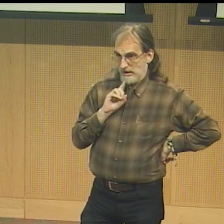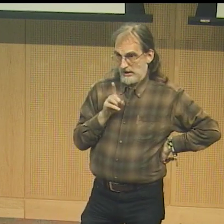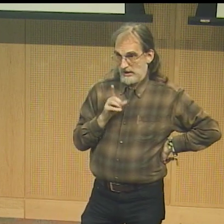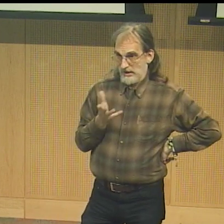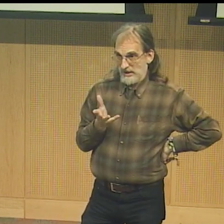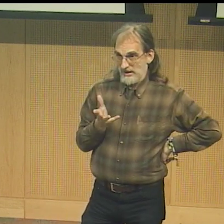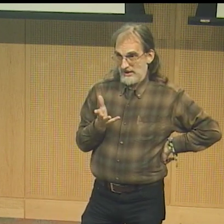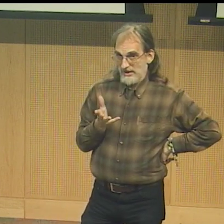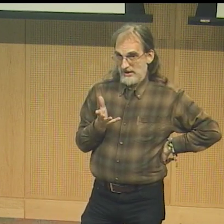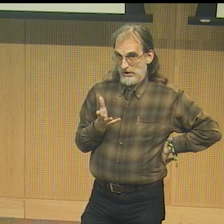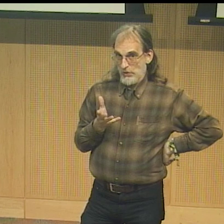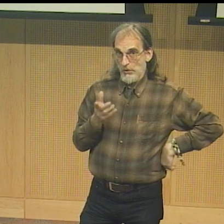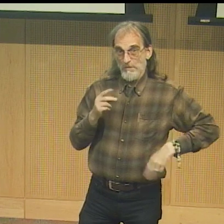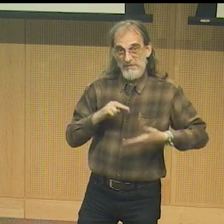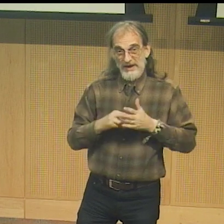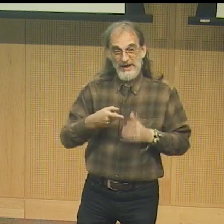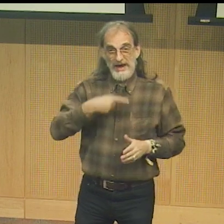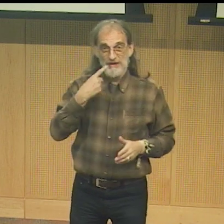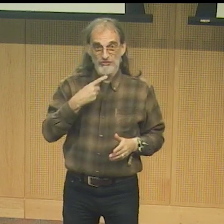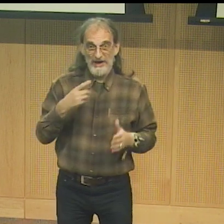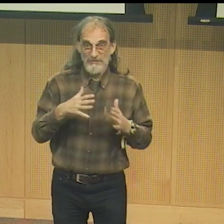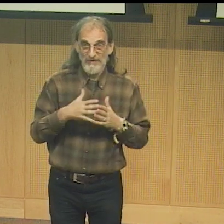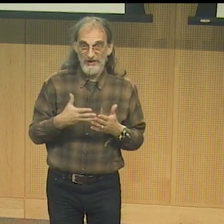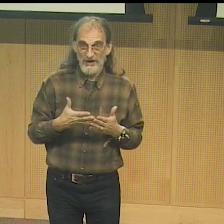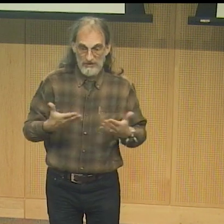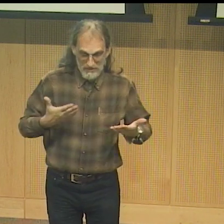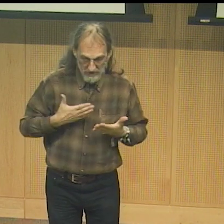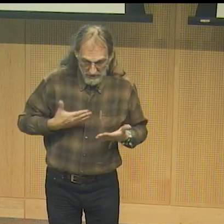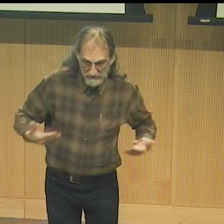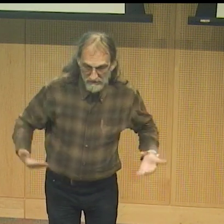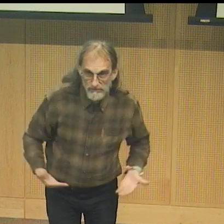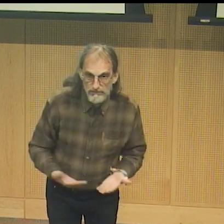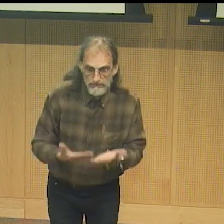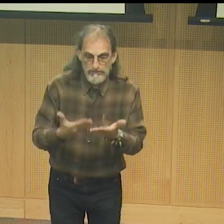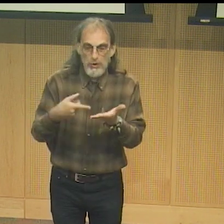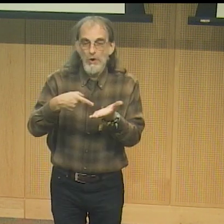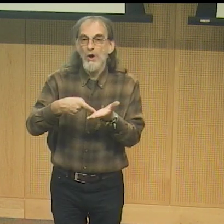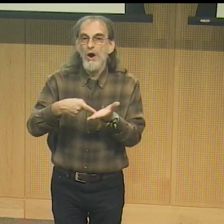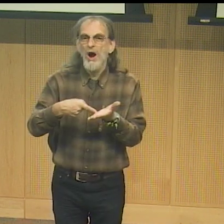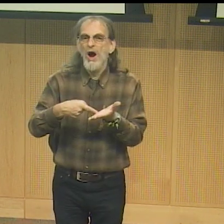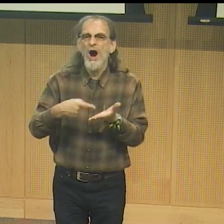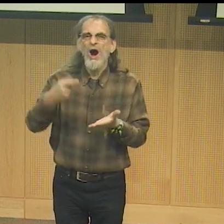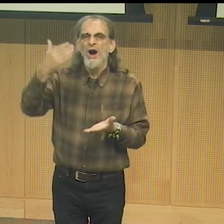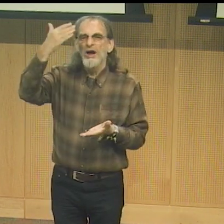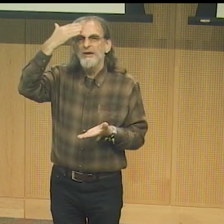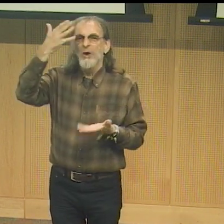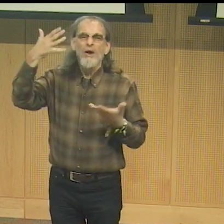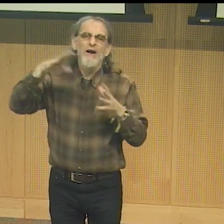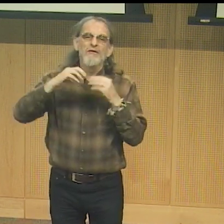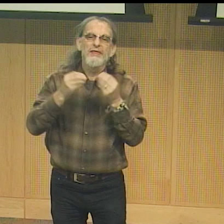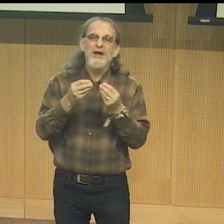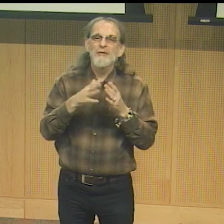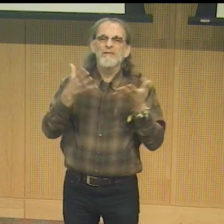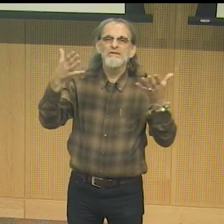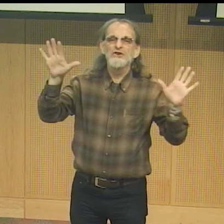and I said, so, if people are born in America, do they say, "Well, I was born in America and I'm from "an American family, so I know everything about American